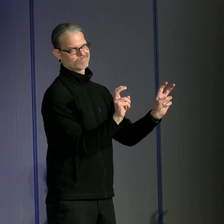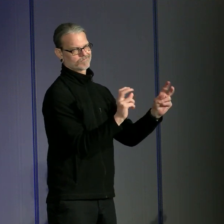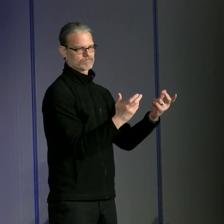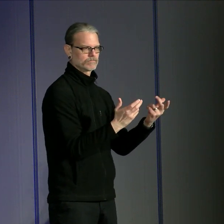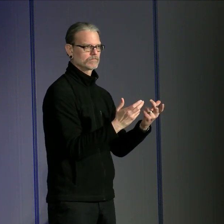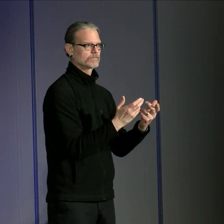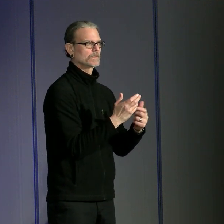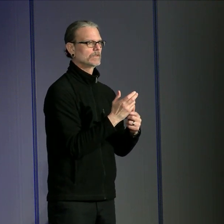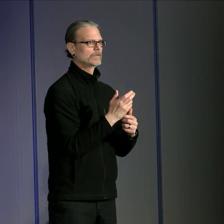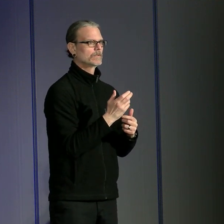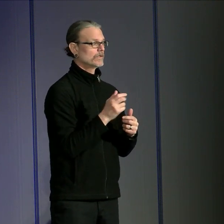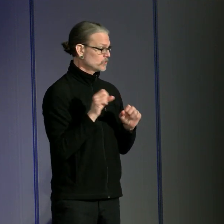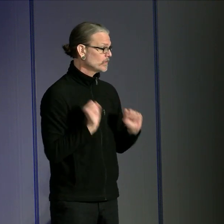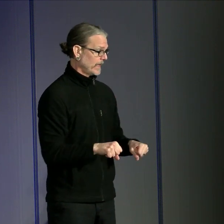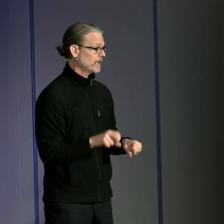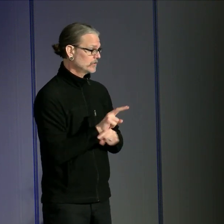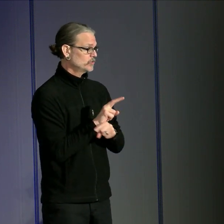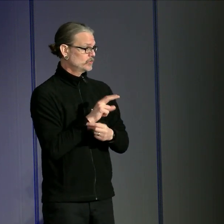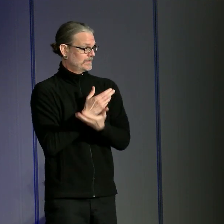You can absolutely use these tools.